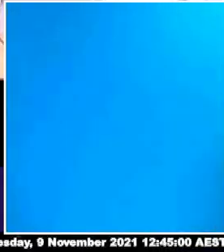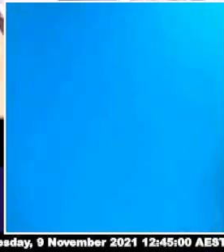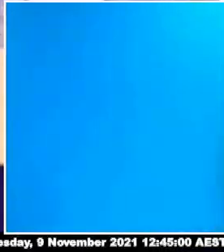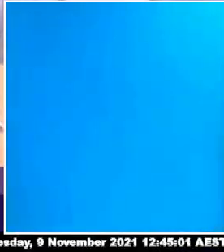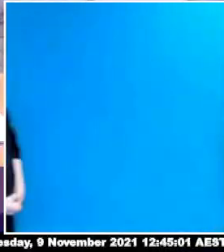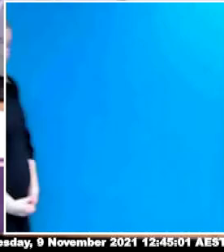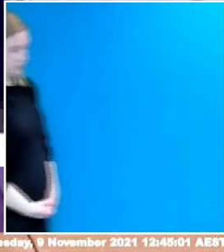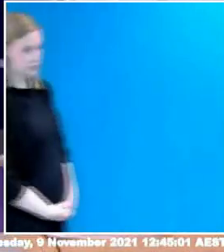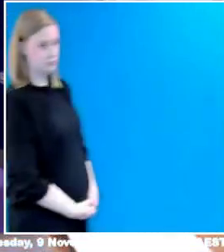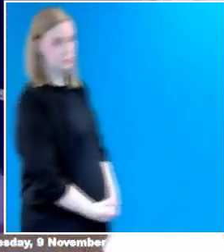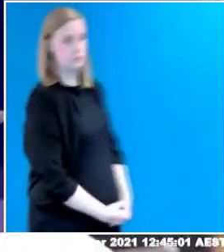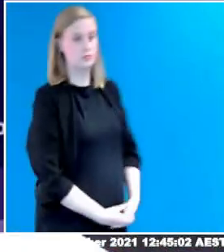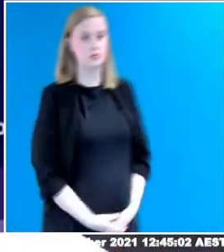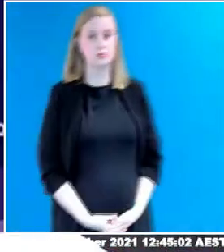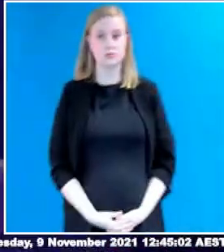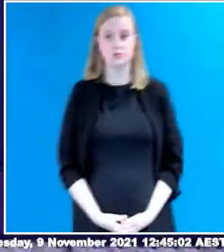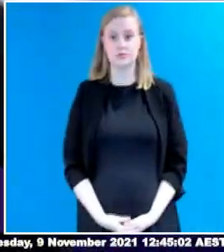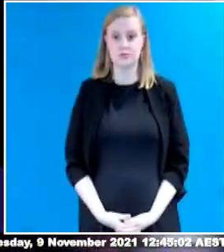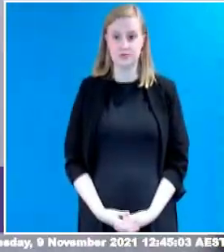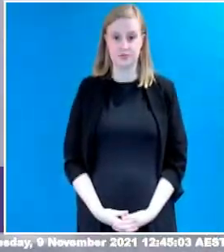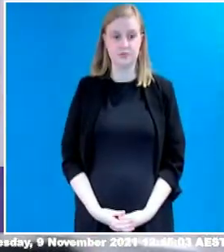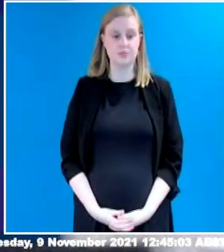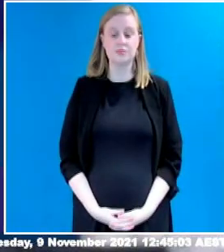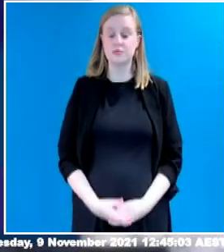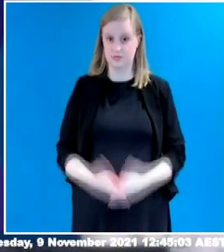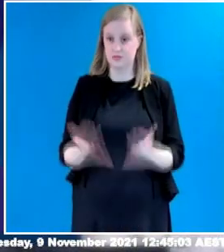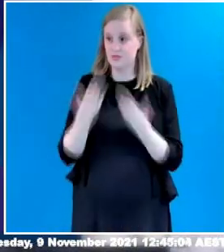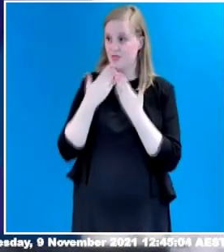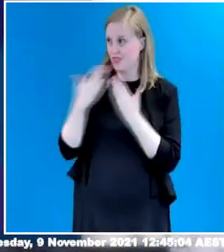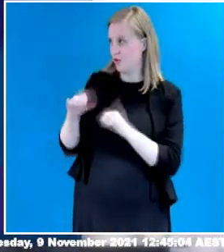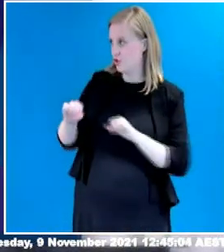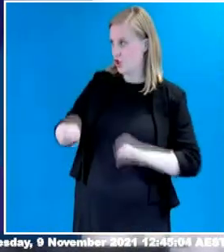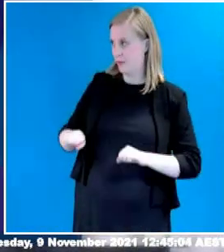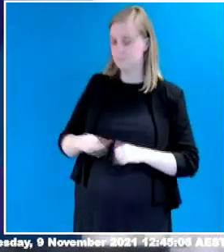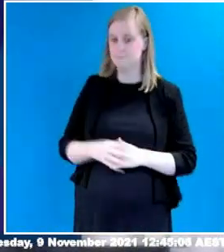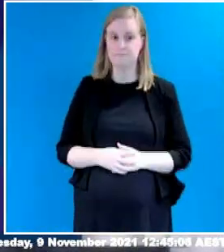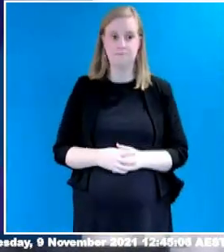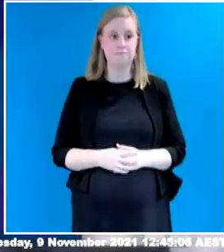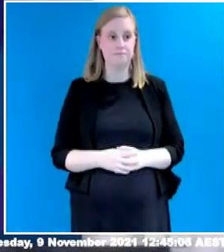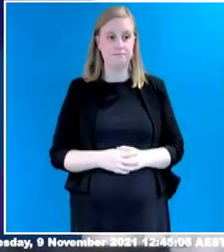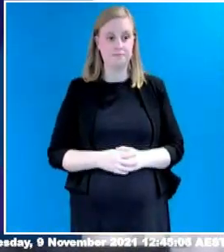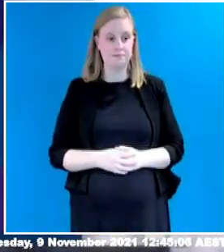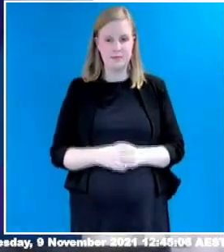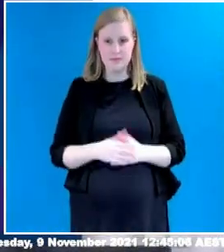Yes, Commissioner McEwin. COMMISSIONER McEWIN: Thank you, Chair. Ms Ryan, thank you for your evidence.